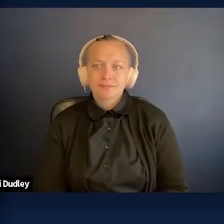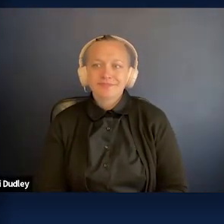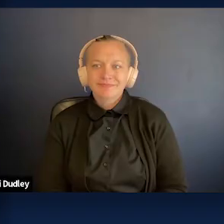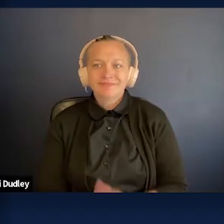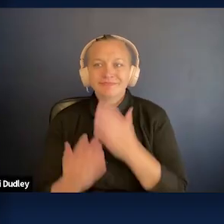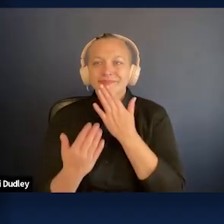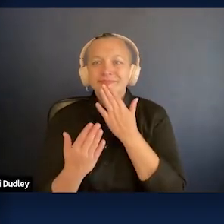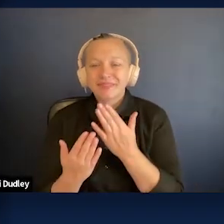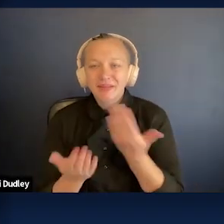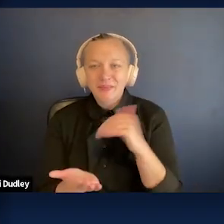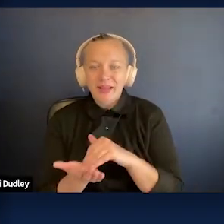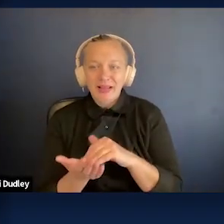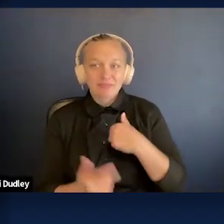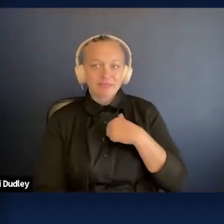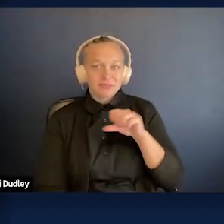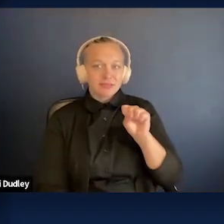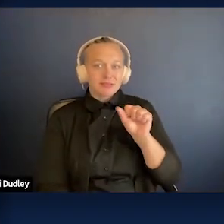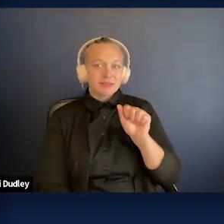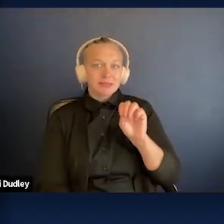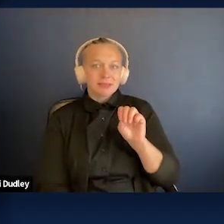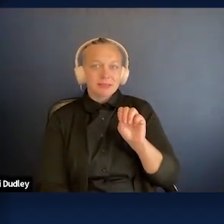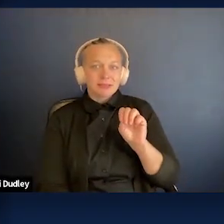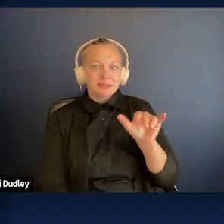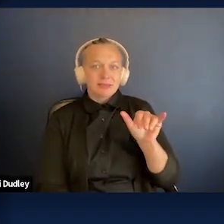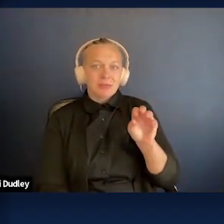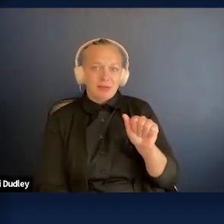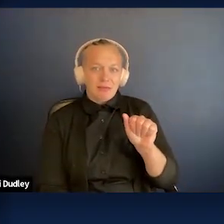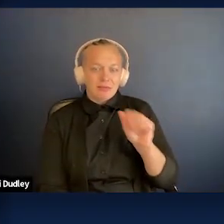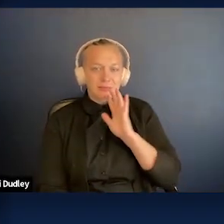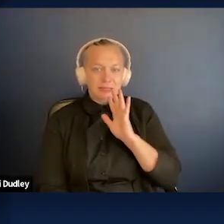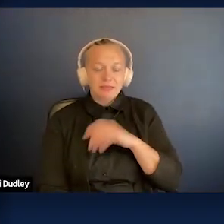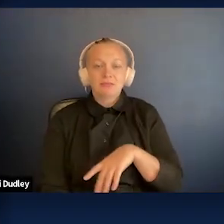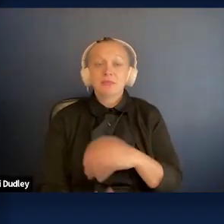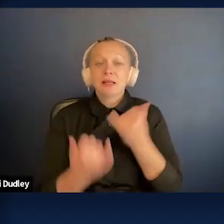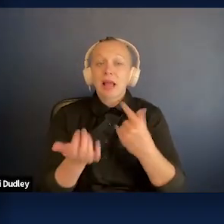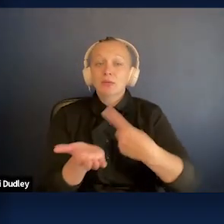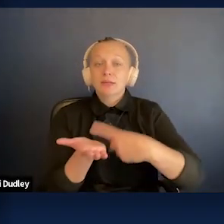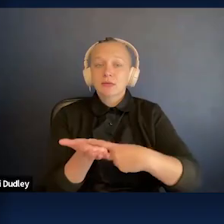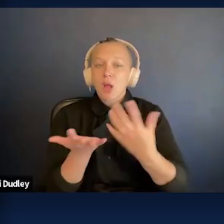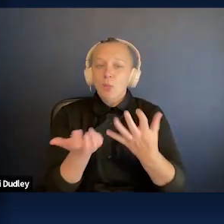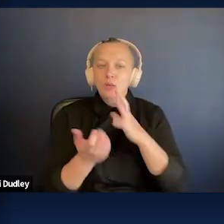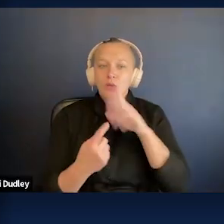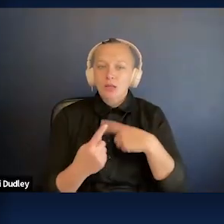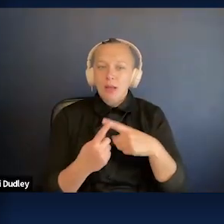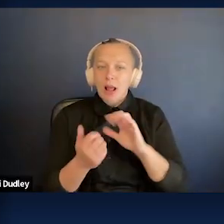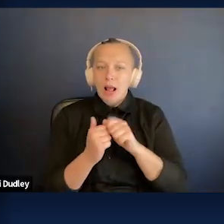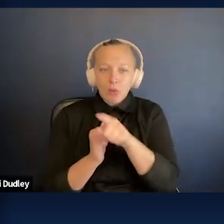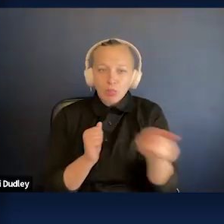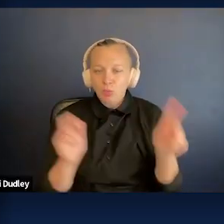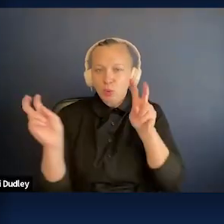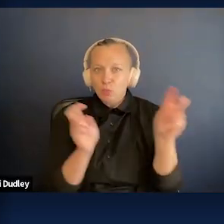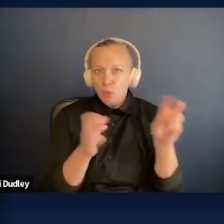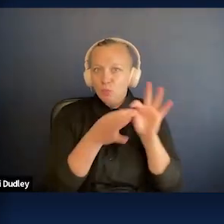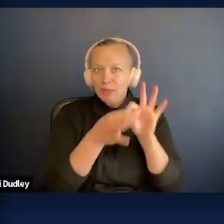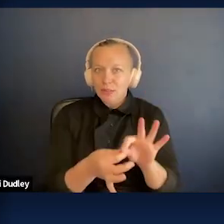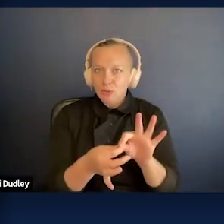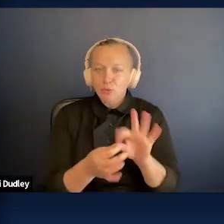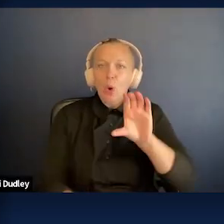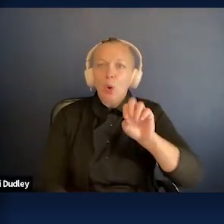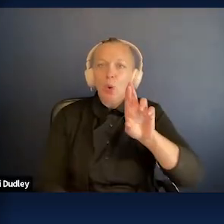Alright, thank you, Michael. This is Salmya speaking. Um, so for the discussion, I really want to talk about some of how these quotes relate to relevant core competencies on disability.